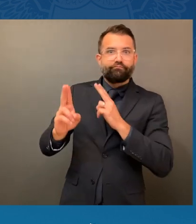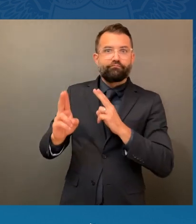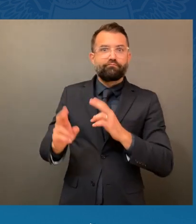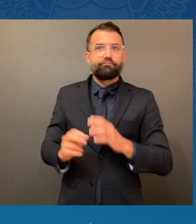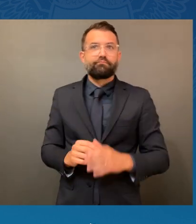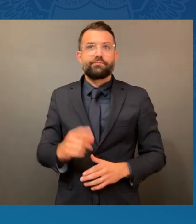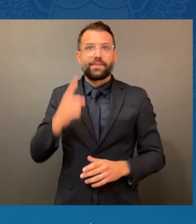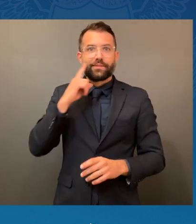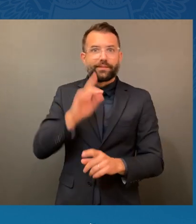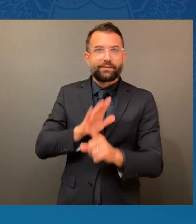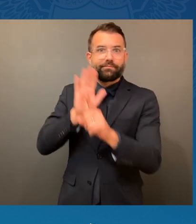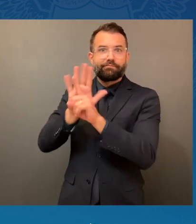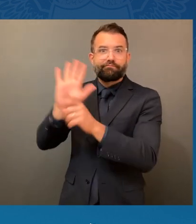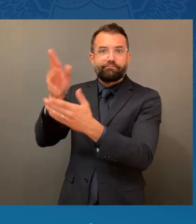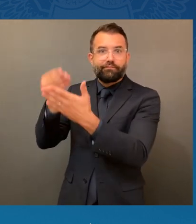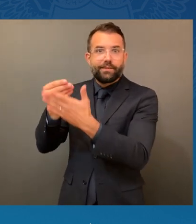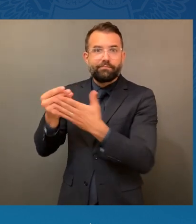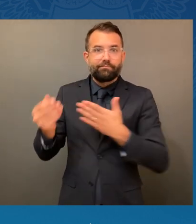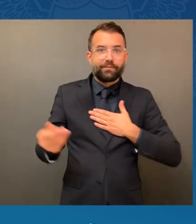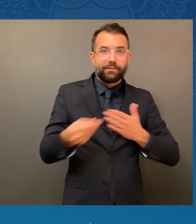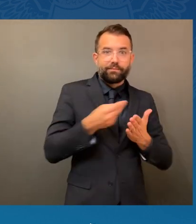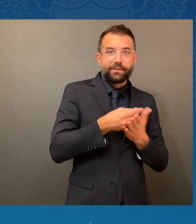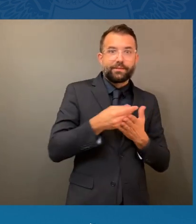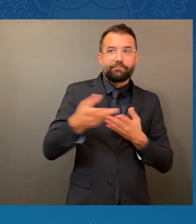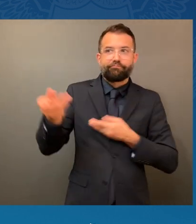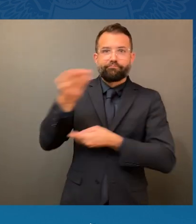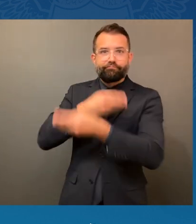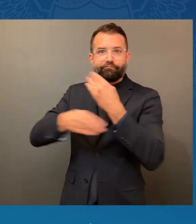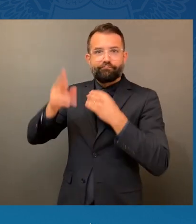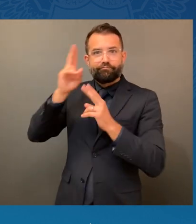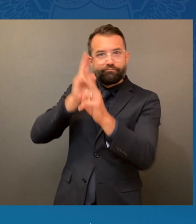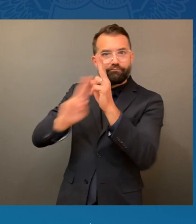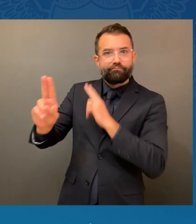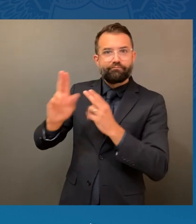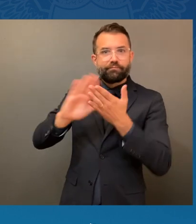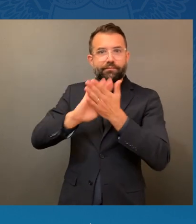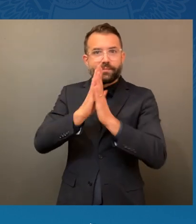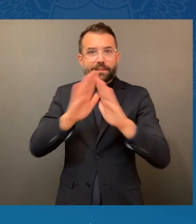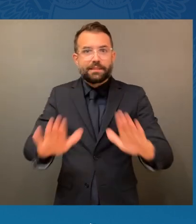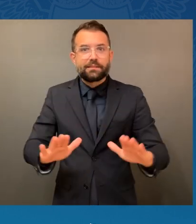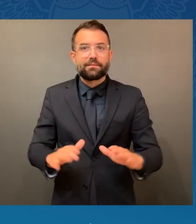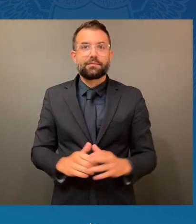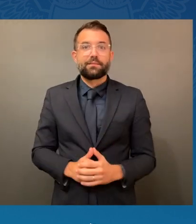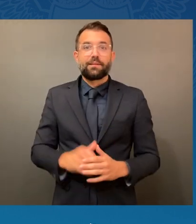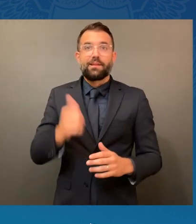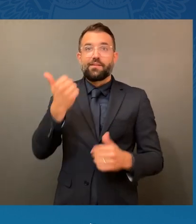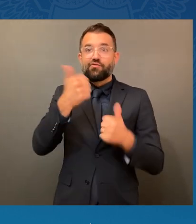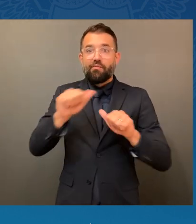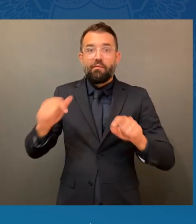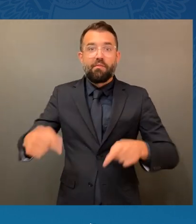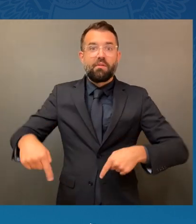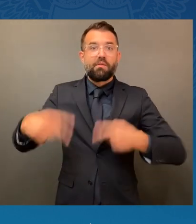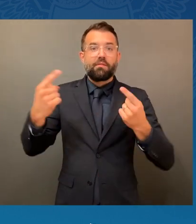the peaceful resolution of disputes, the respect for international law,